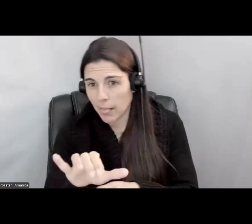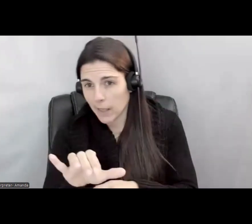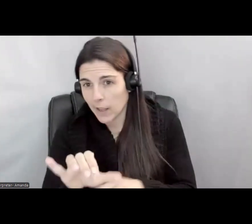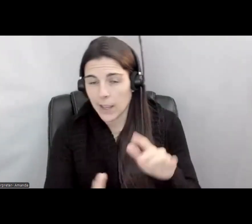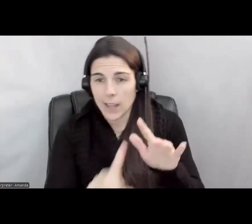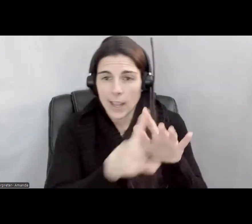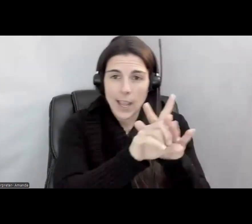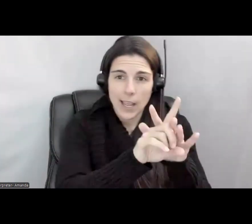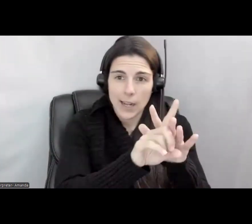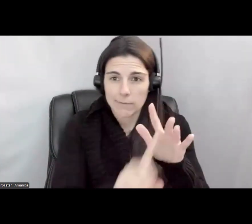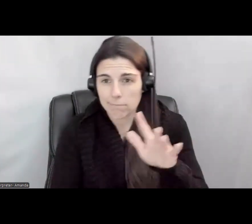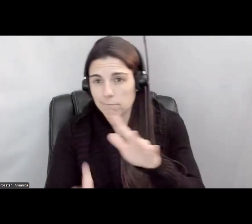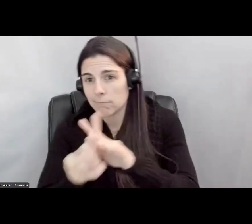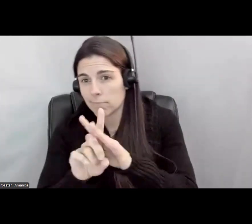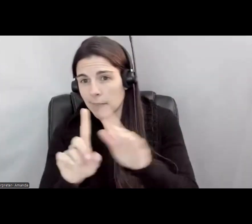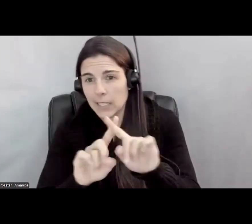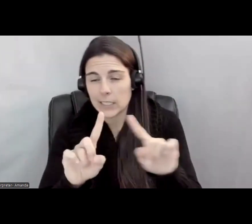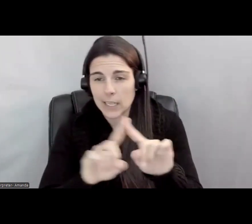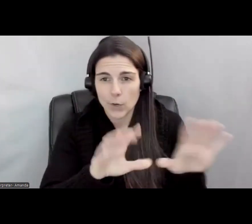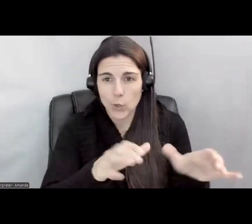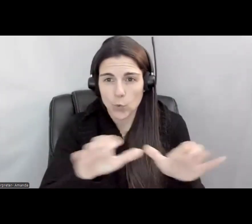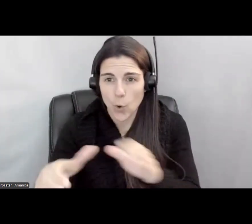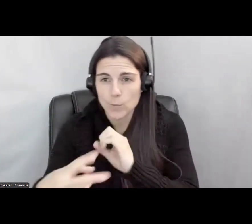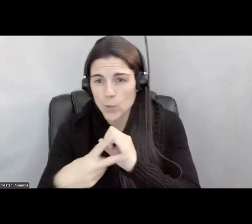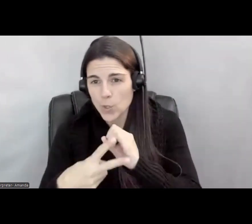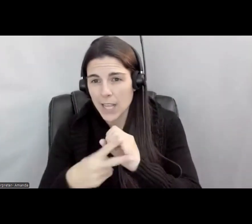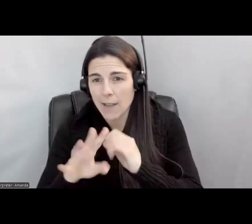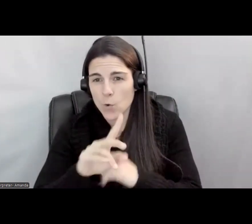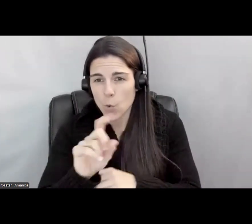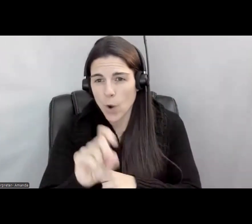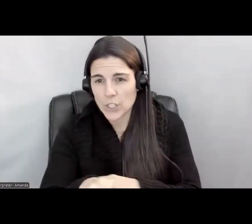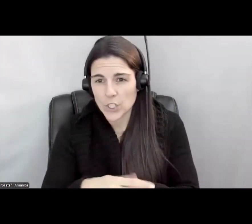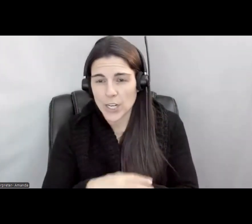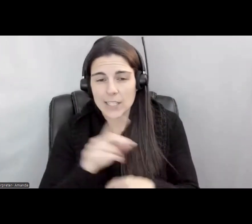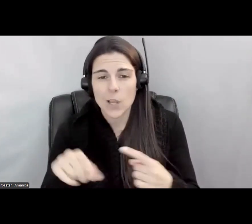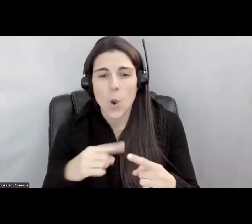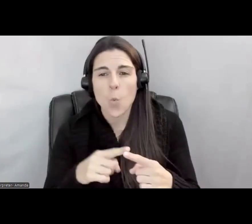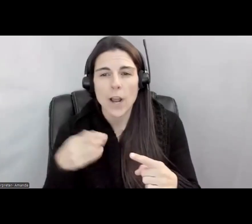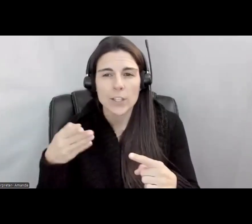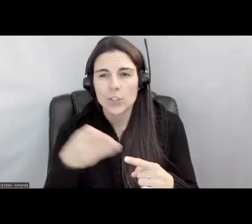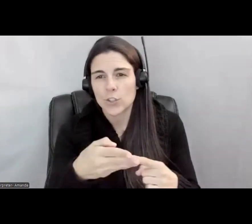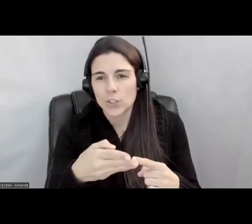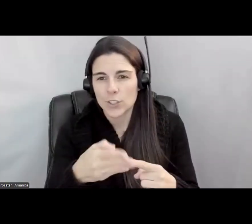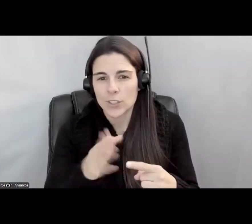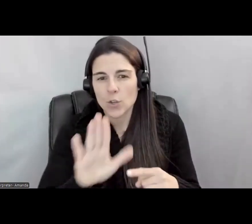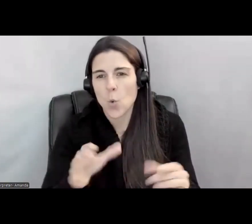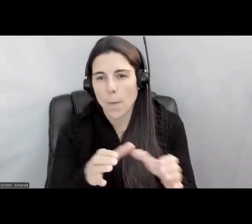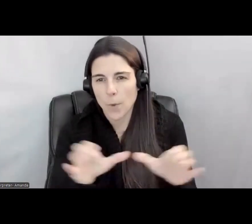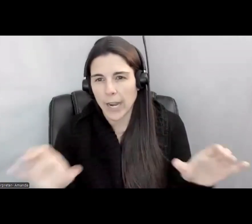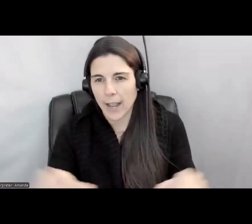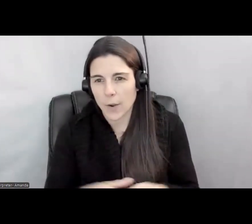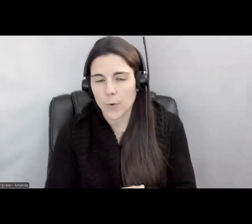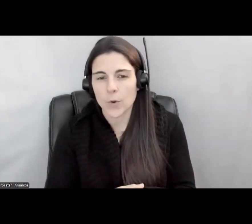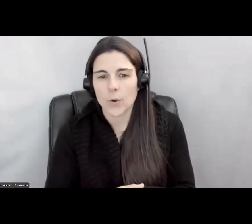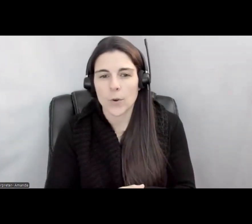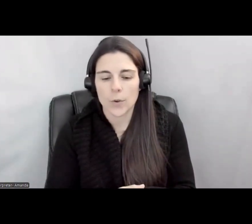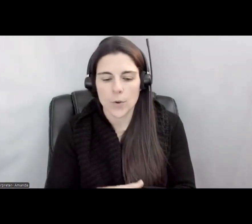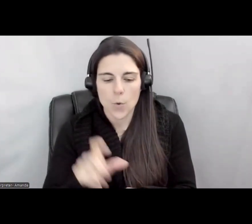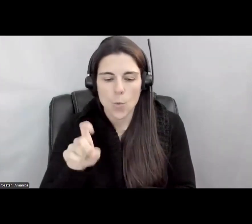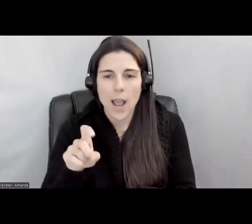breakout room. So save your questions when she's in your breakout we. We have to do that because, if not, you guys all